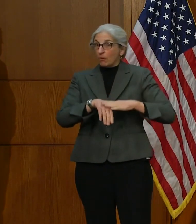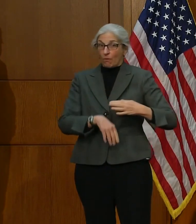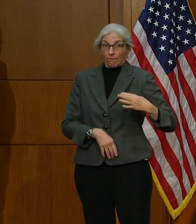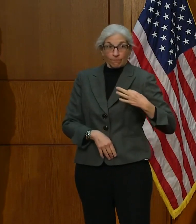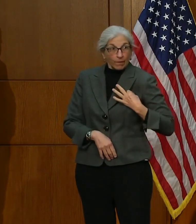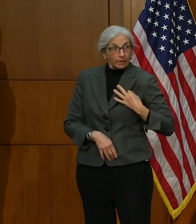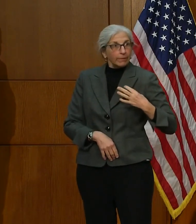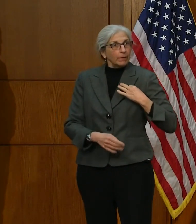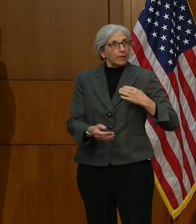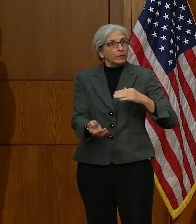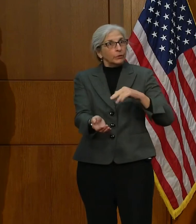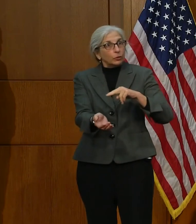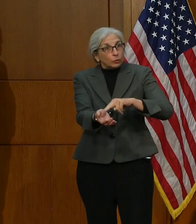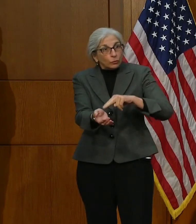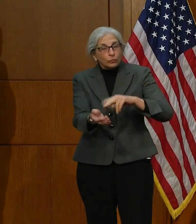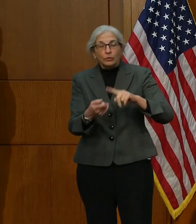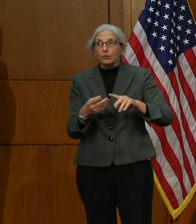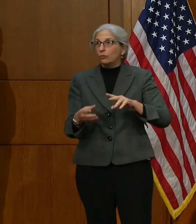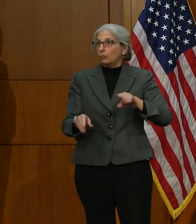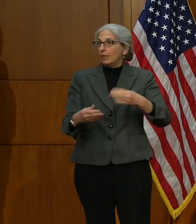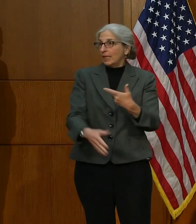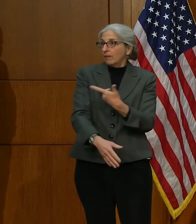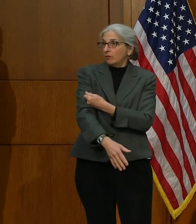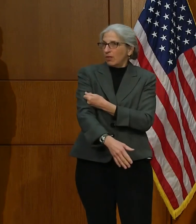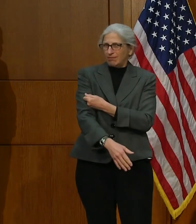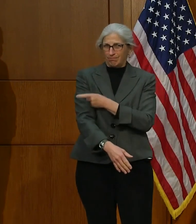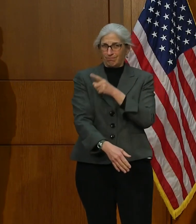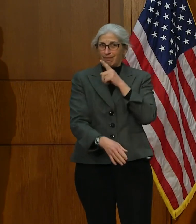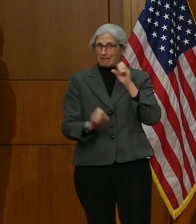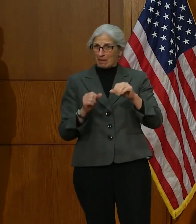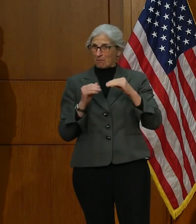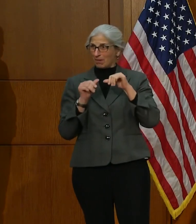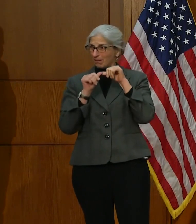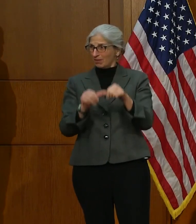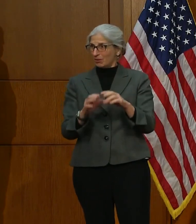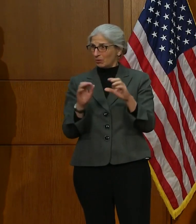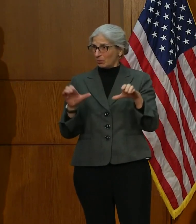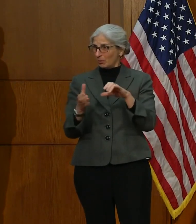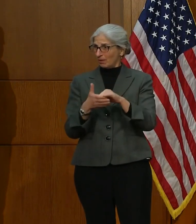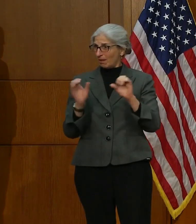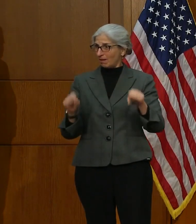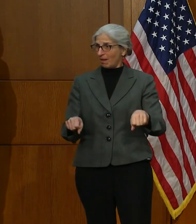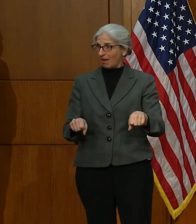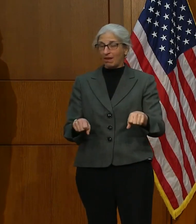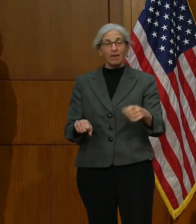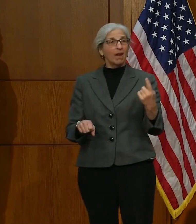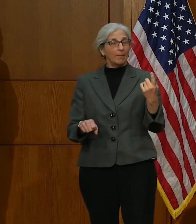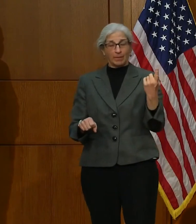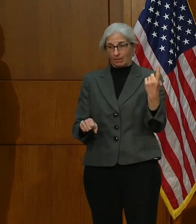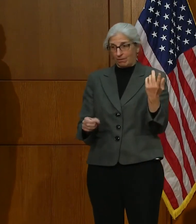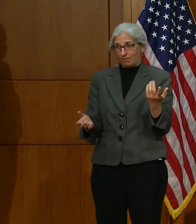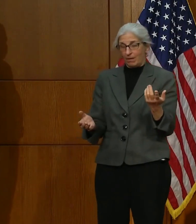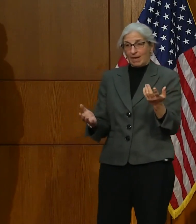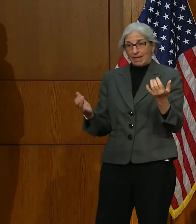LOT OR INVOLVEMENT HERE ABOUT APPEAR NURSES, ESPECIALLY TO DELIVER THE SHOTS, AND I'M WONDERING HOW SUSTAINABLE IS